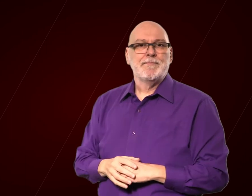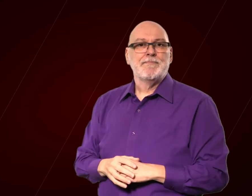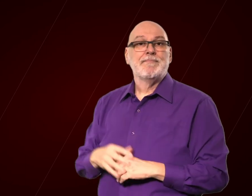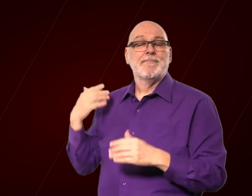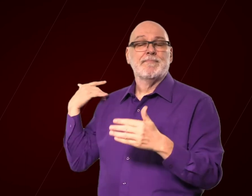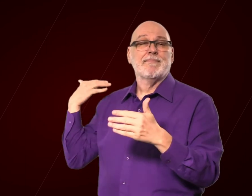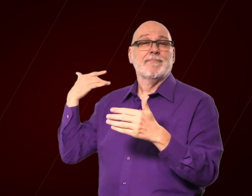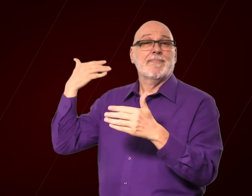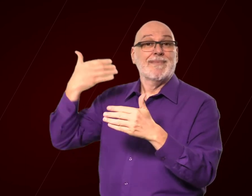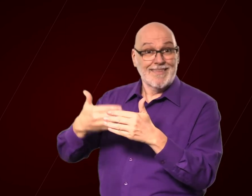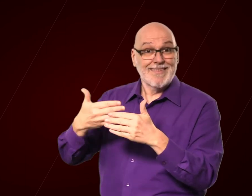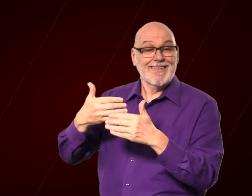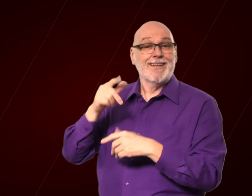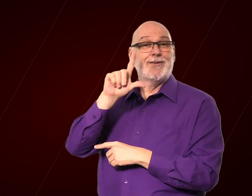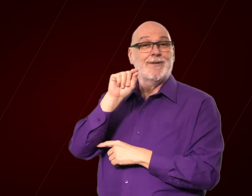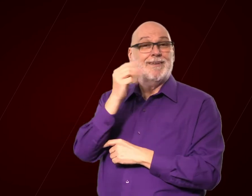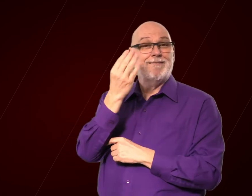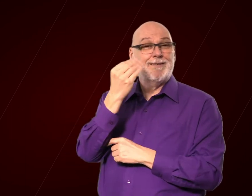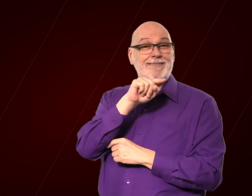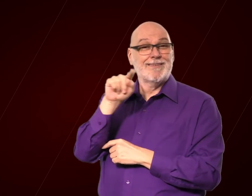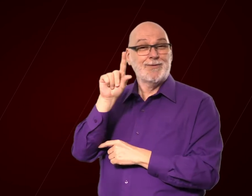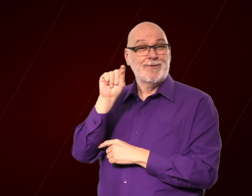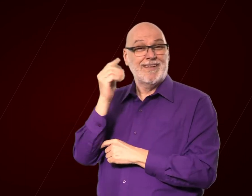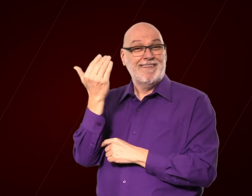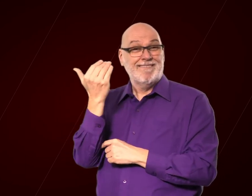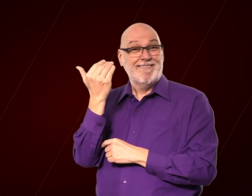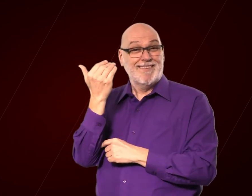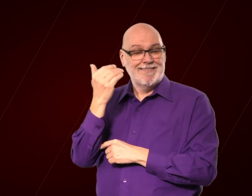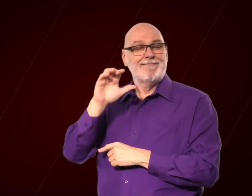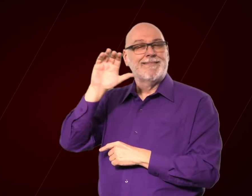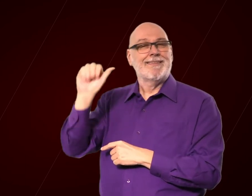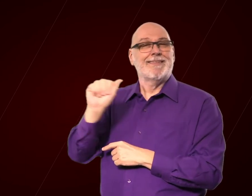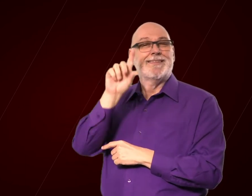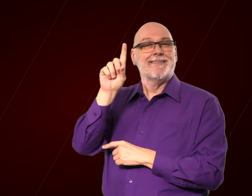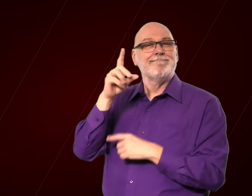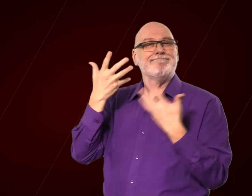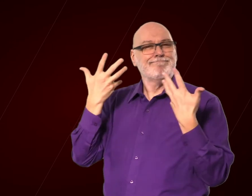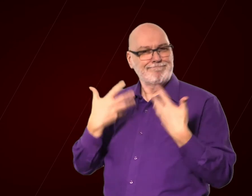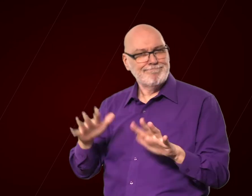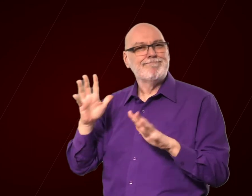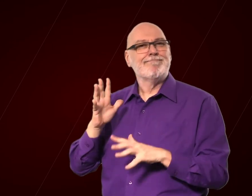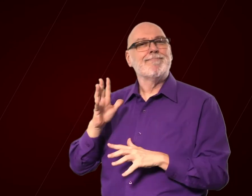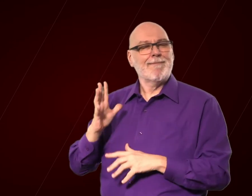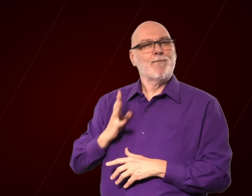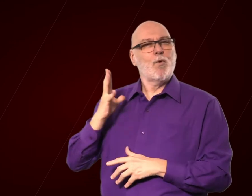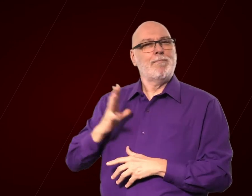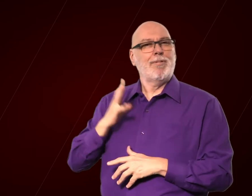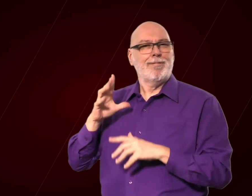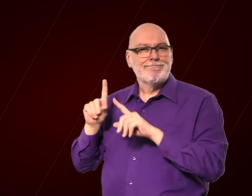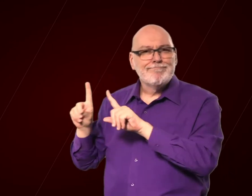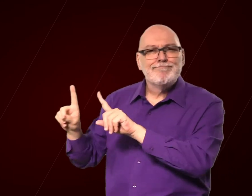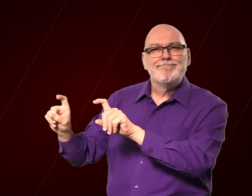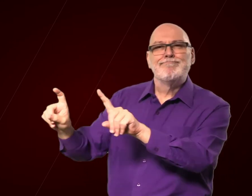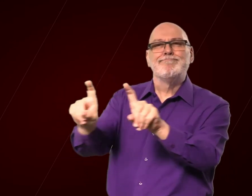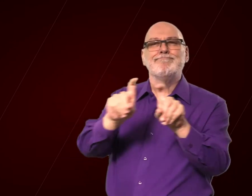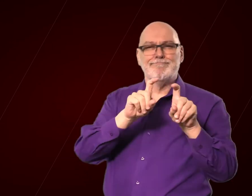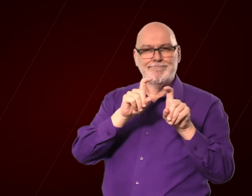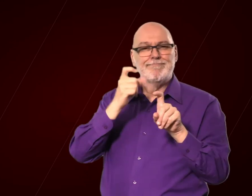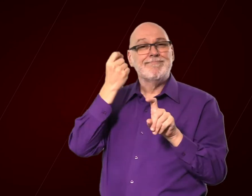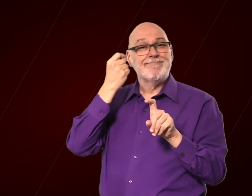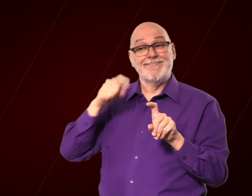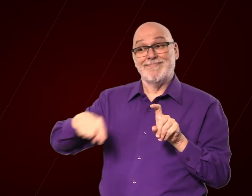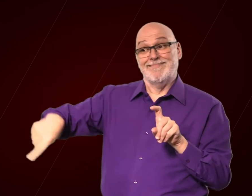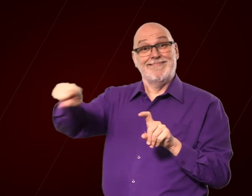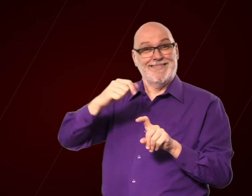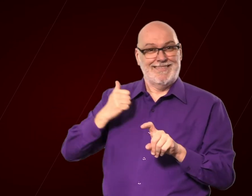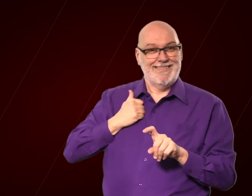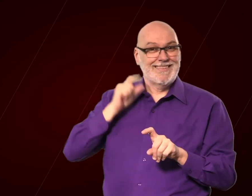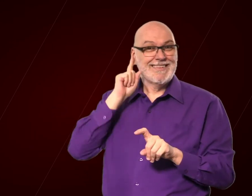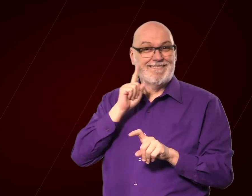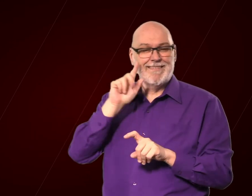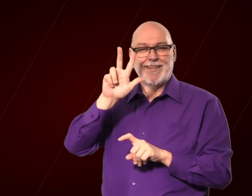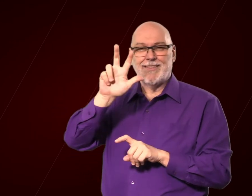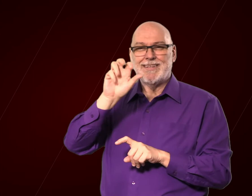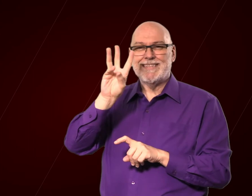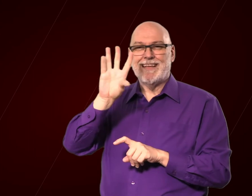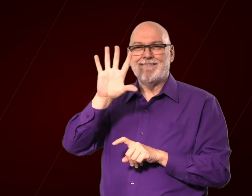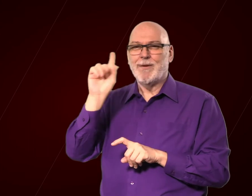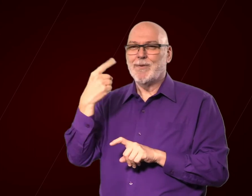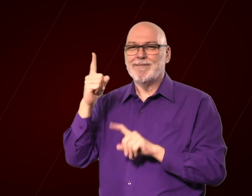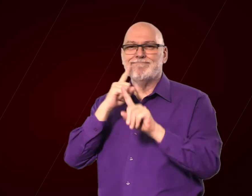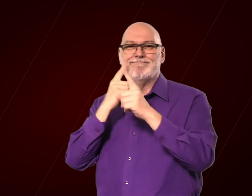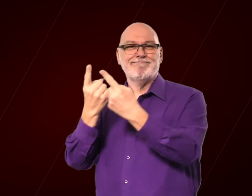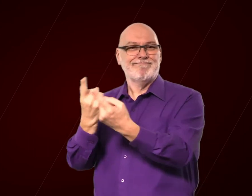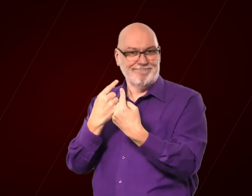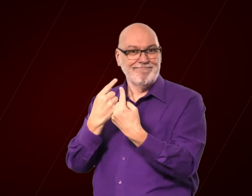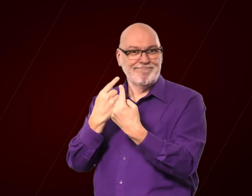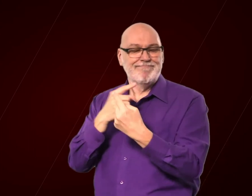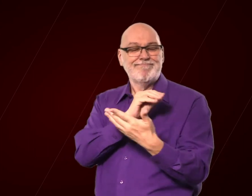in 2014-2015, CAD conducted a formal survey of only 365 Deaf Canadians,